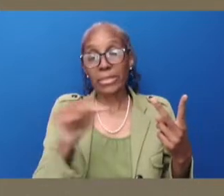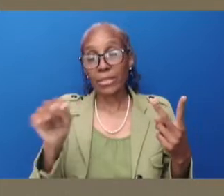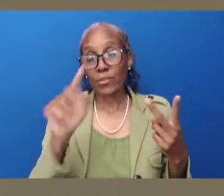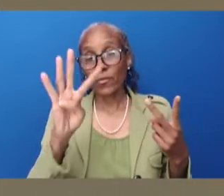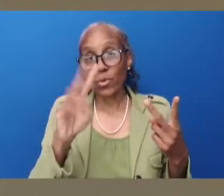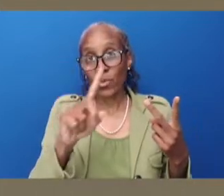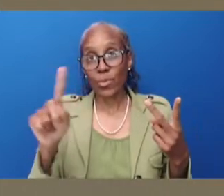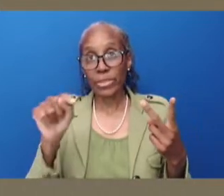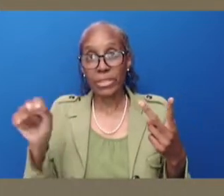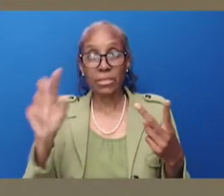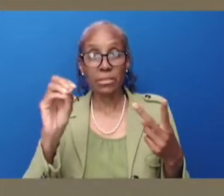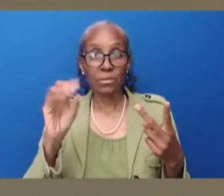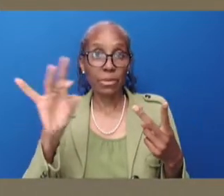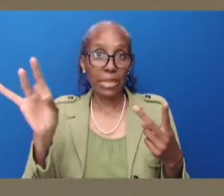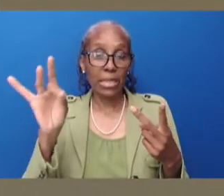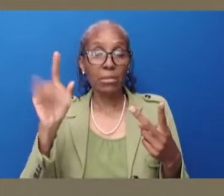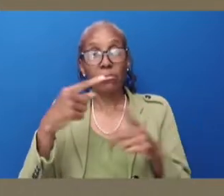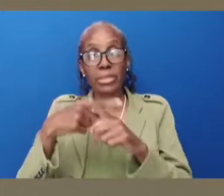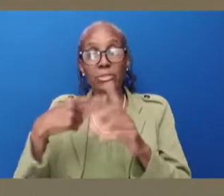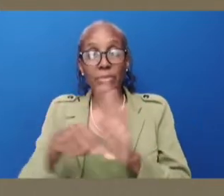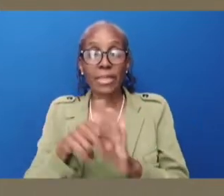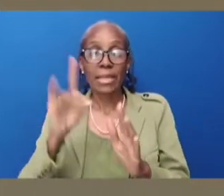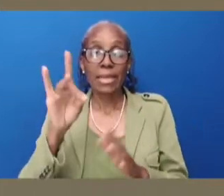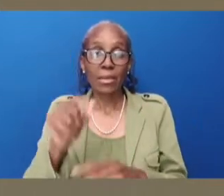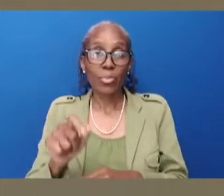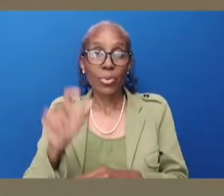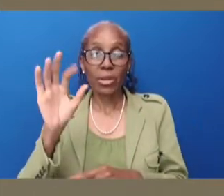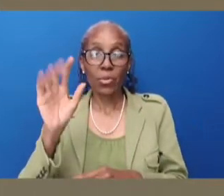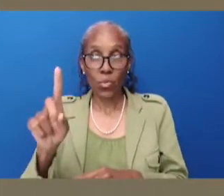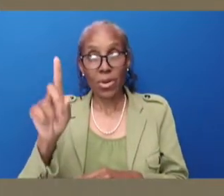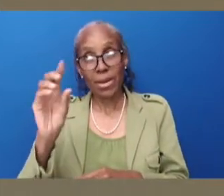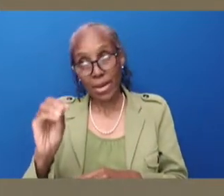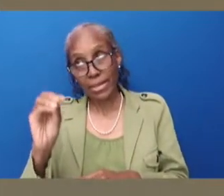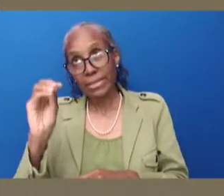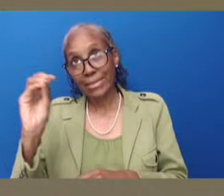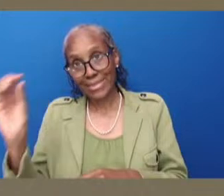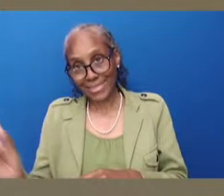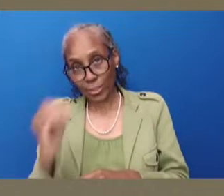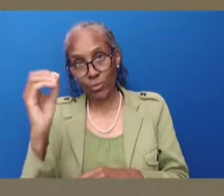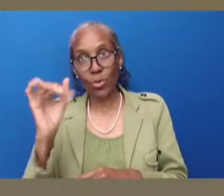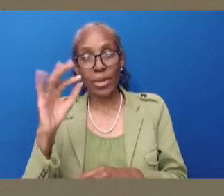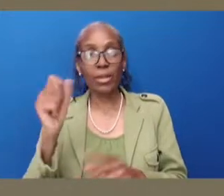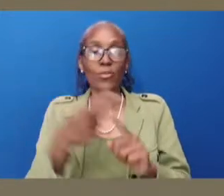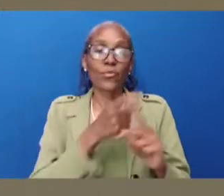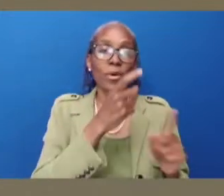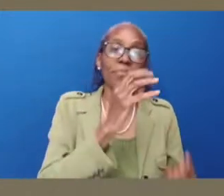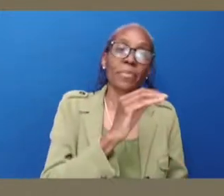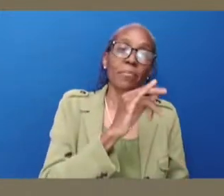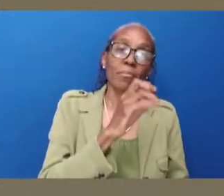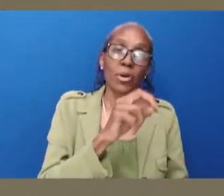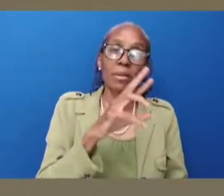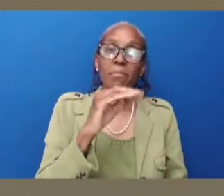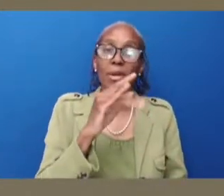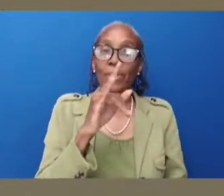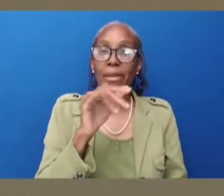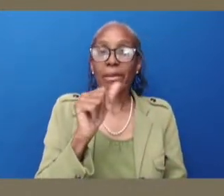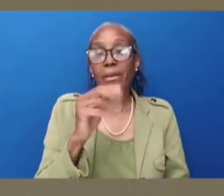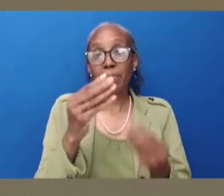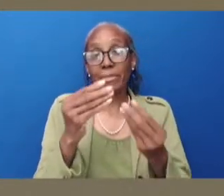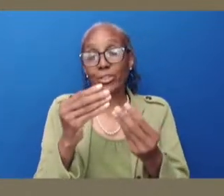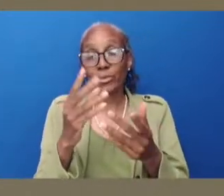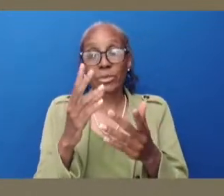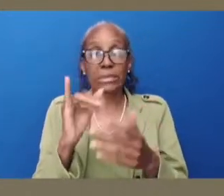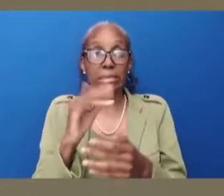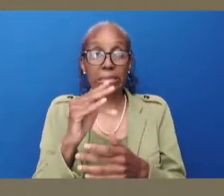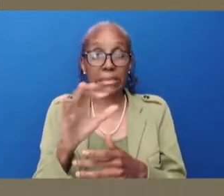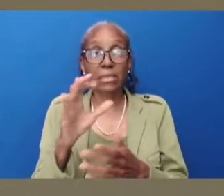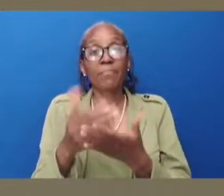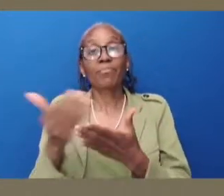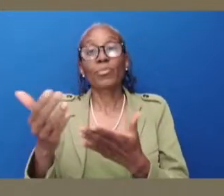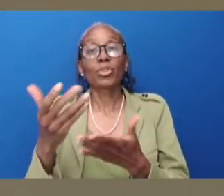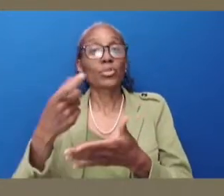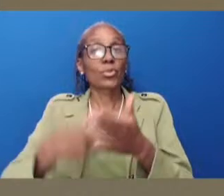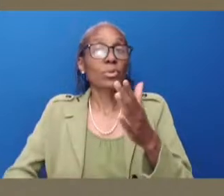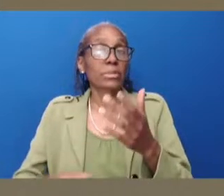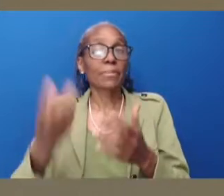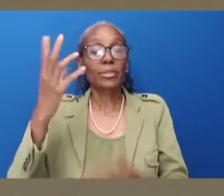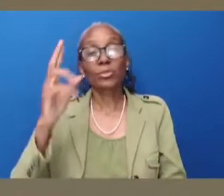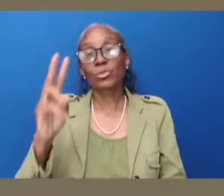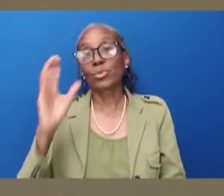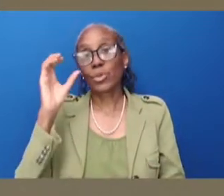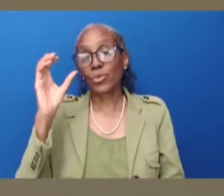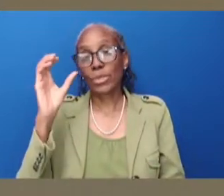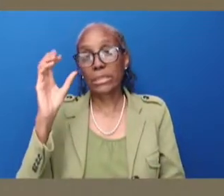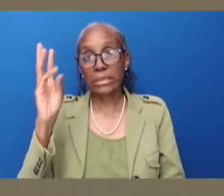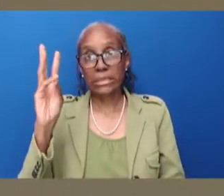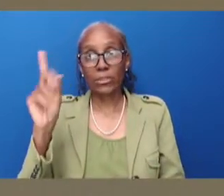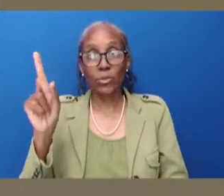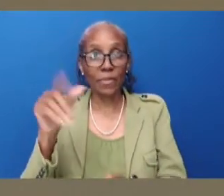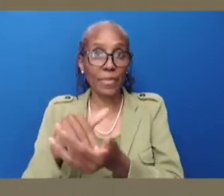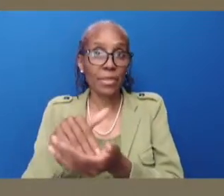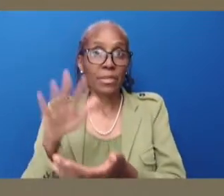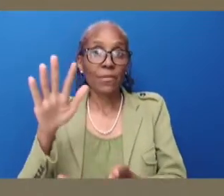PARCEL 051-032-04 AND 051-4 11-0